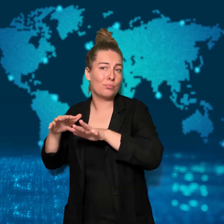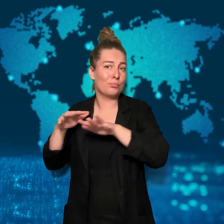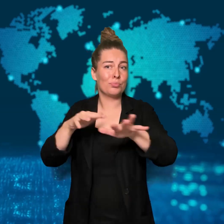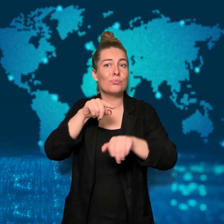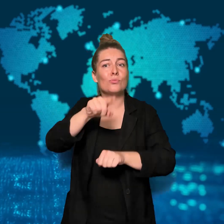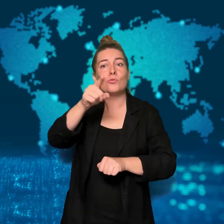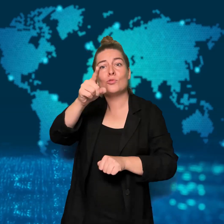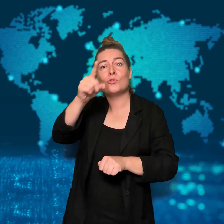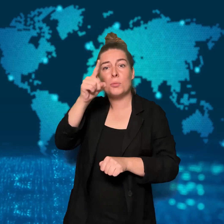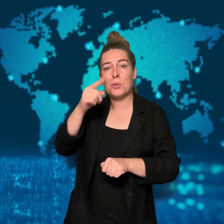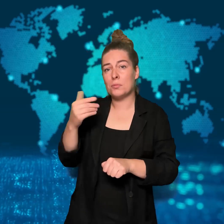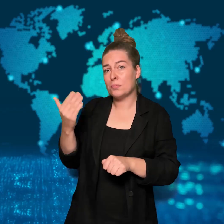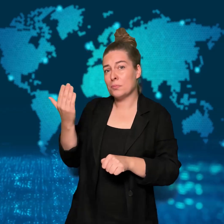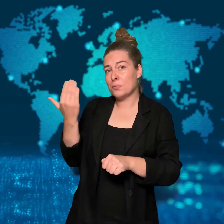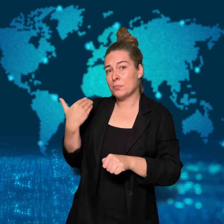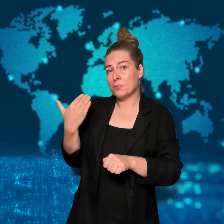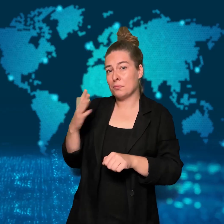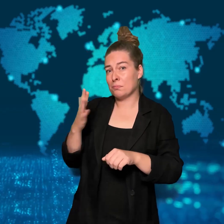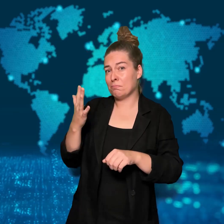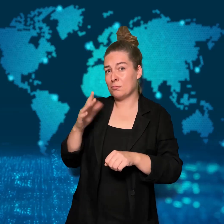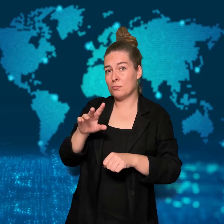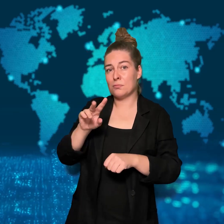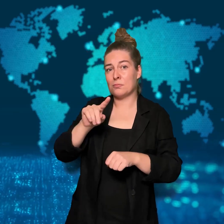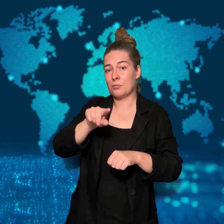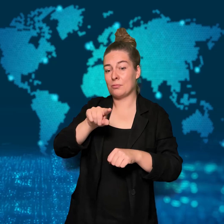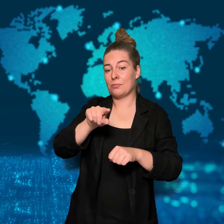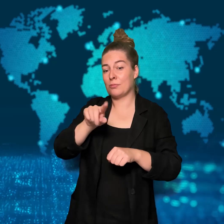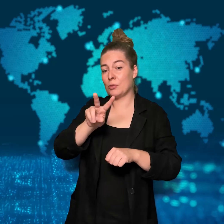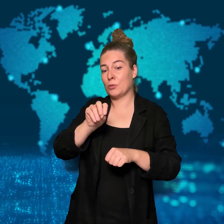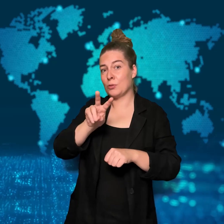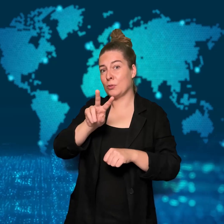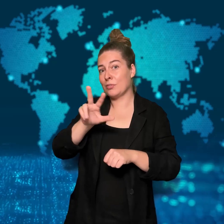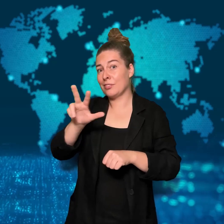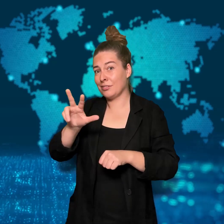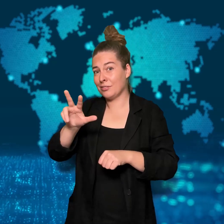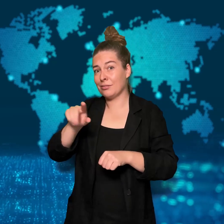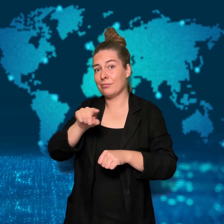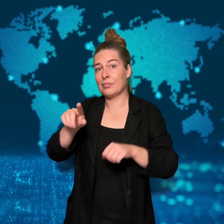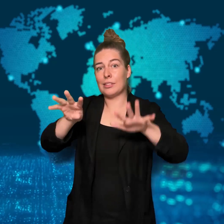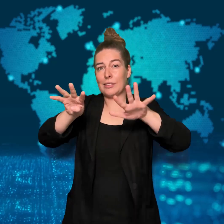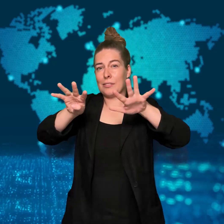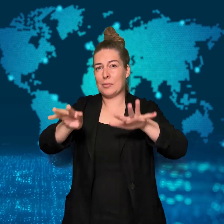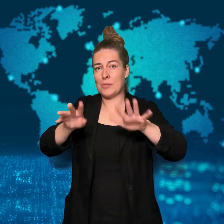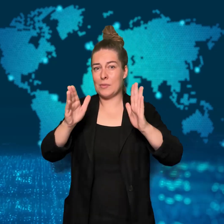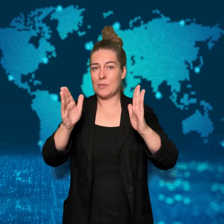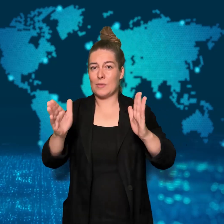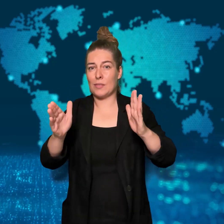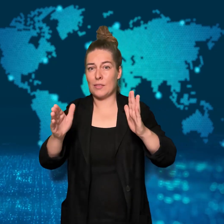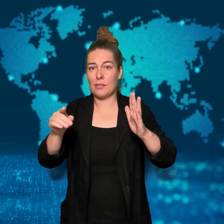especially due to around one million Ukrainian refugees who arrived